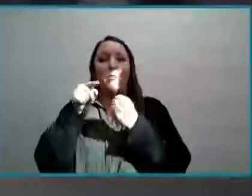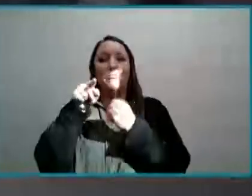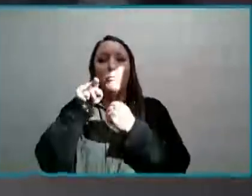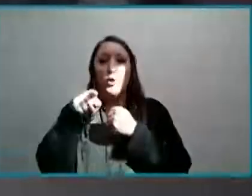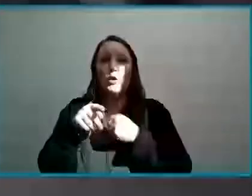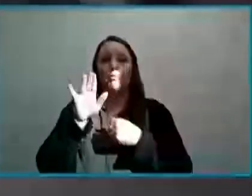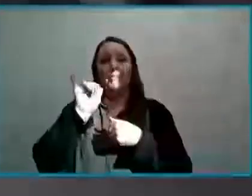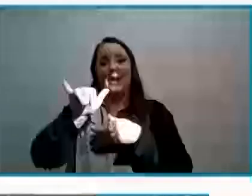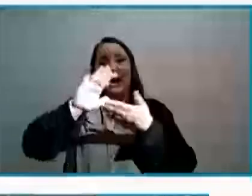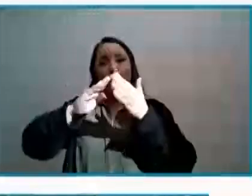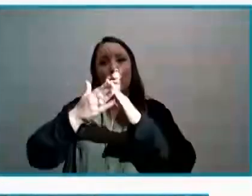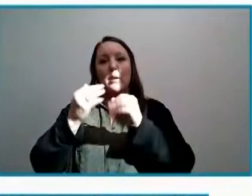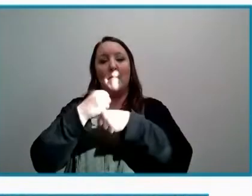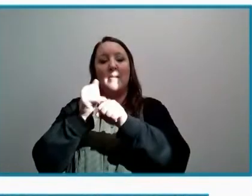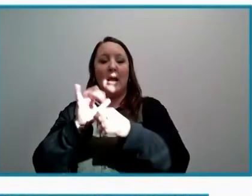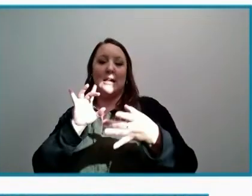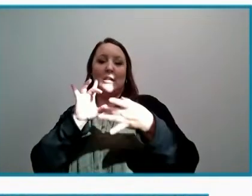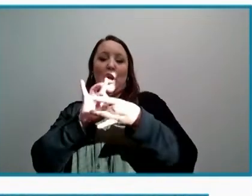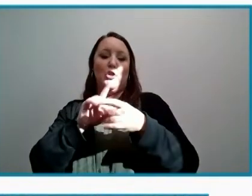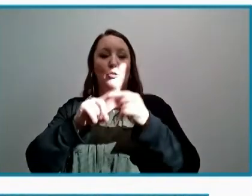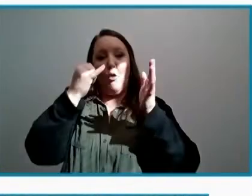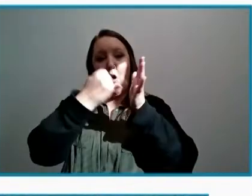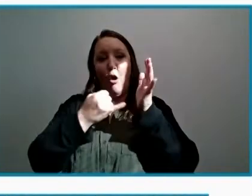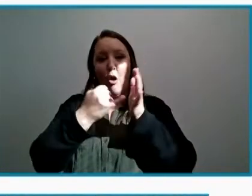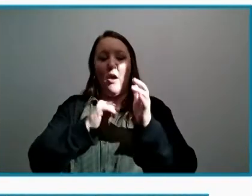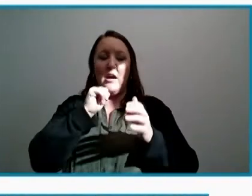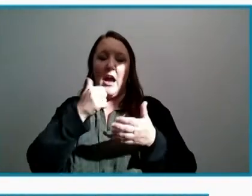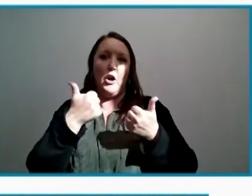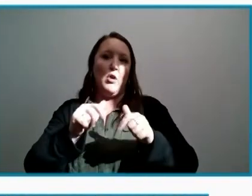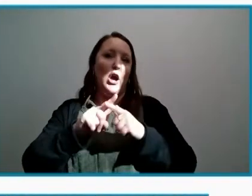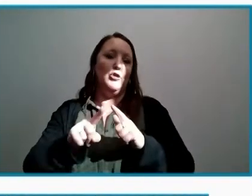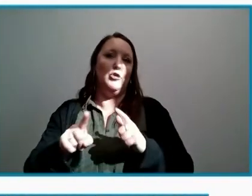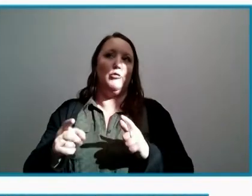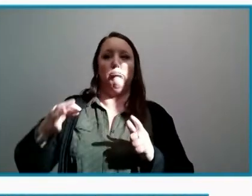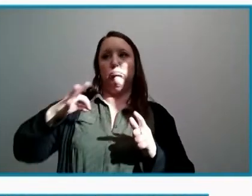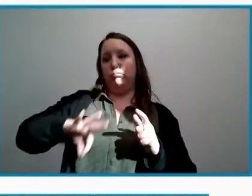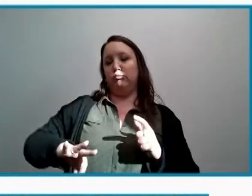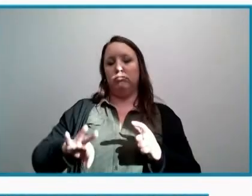to art, not trying to get anything out of them. So it, it takes time.